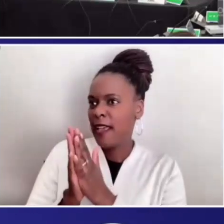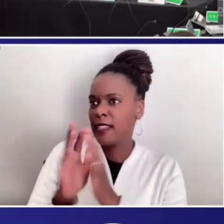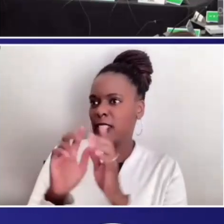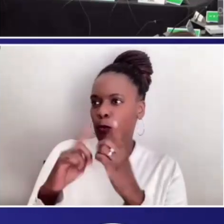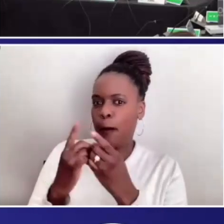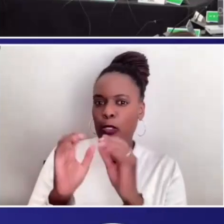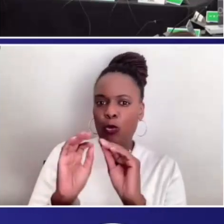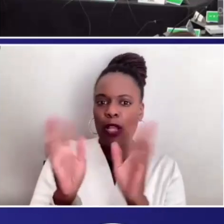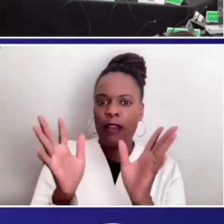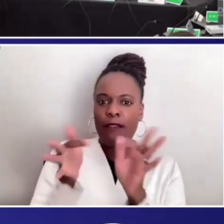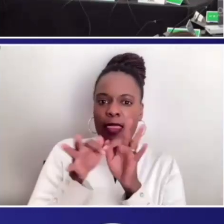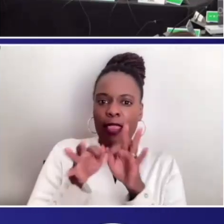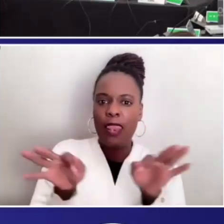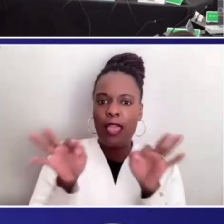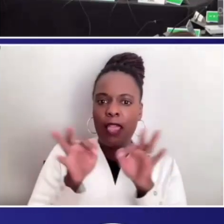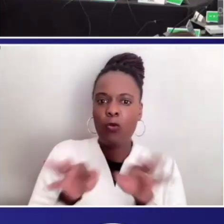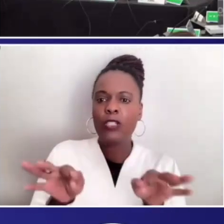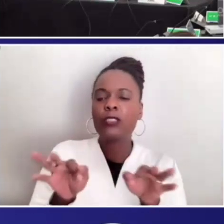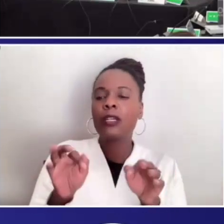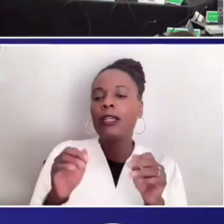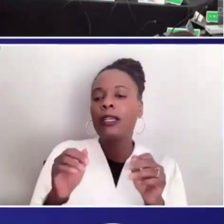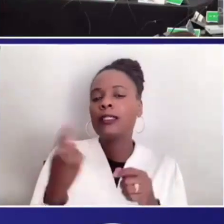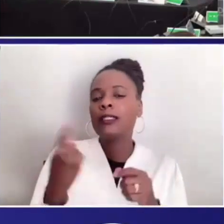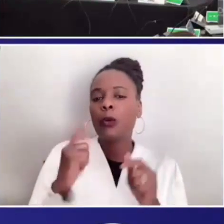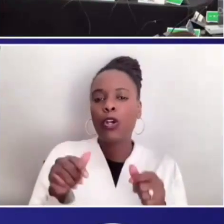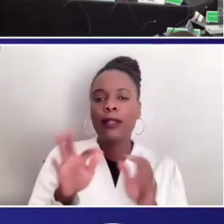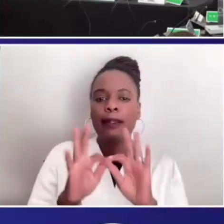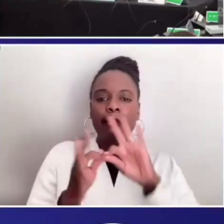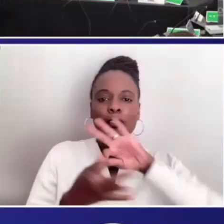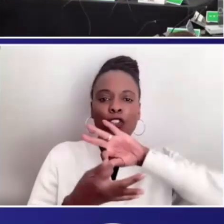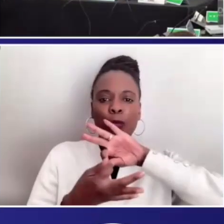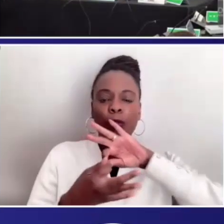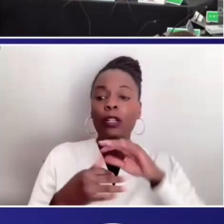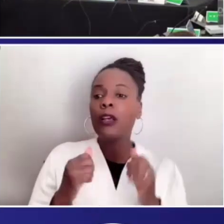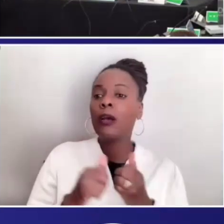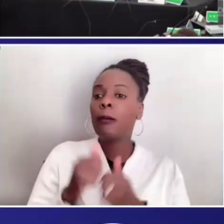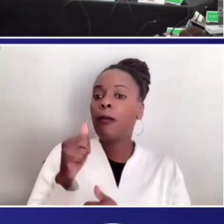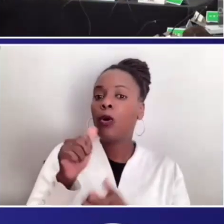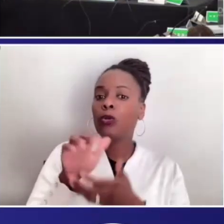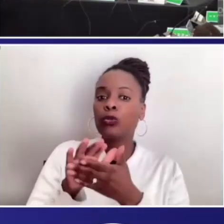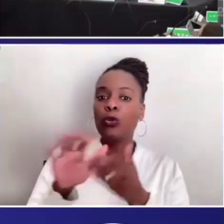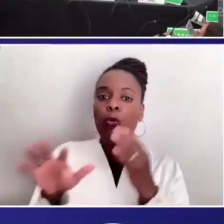then, because that would be up for interpretation. And most schools would probably add a program that wasn't there before.